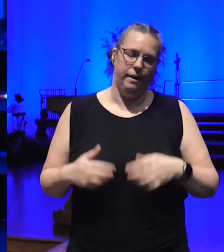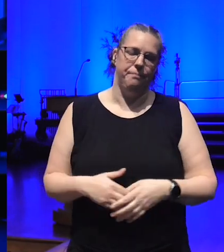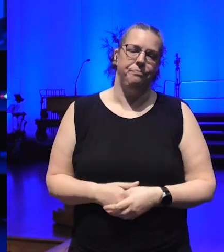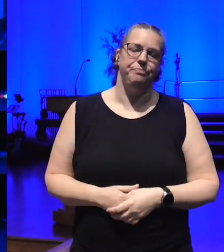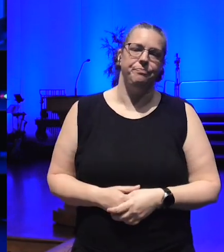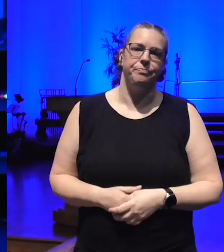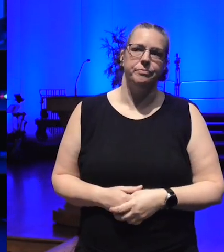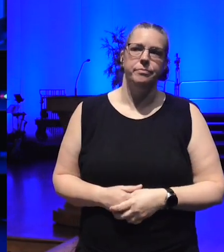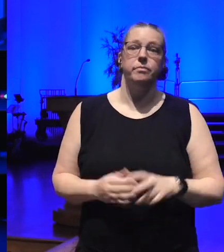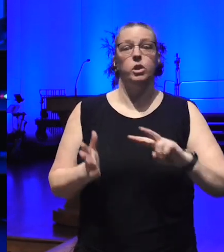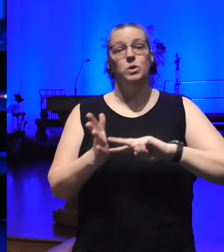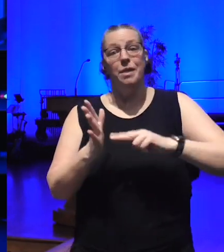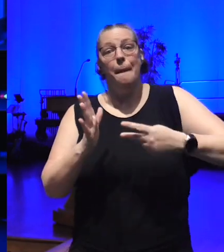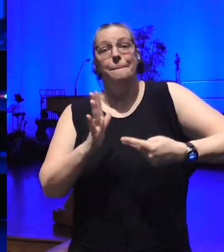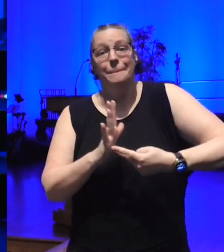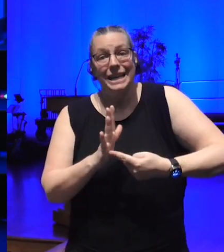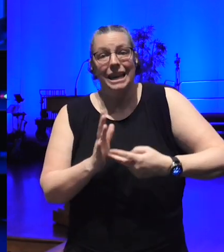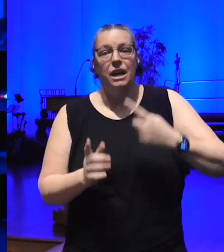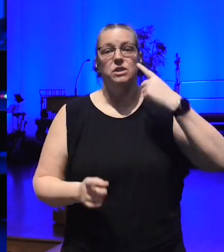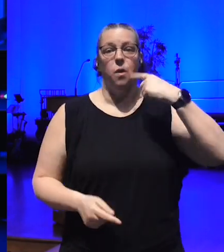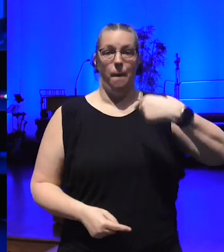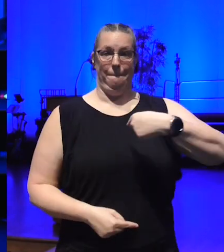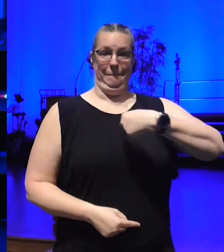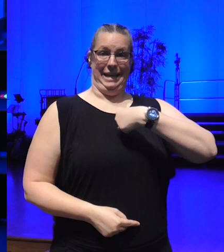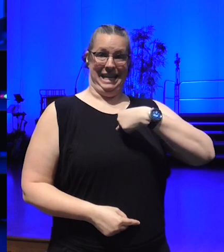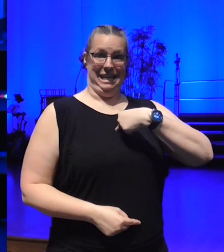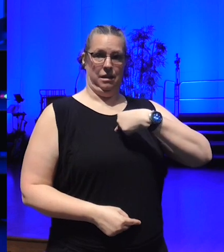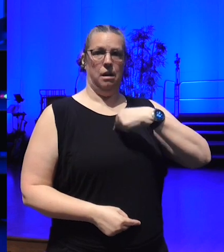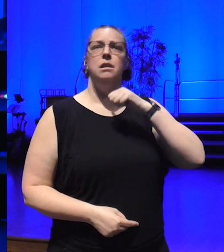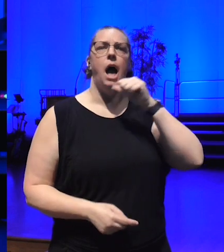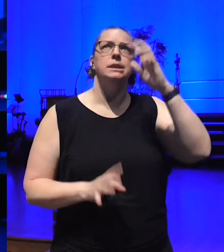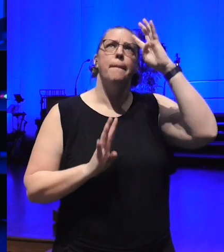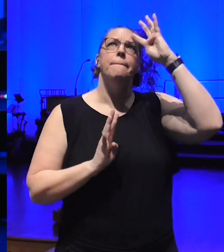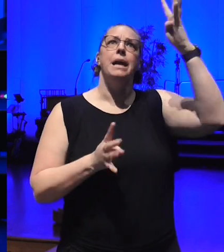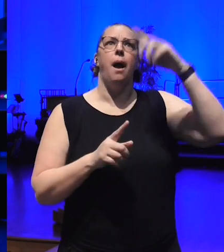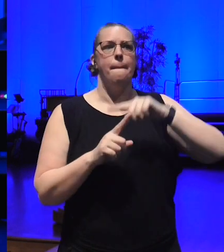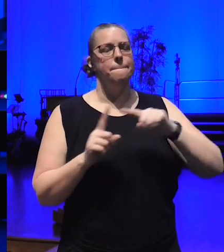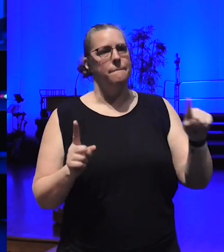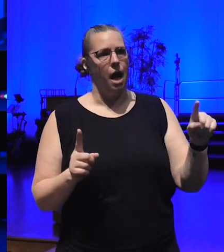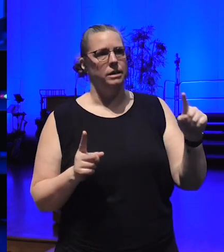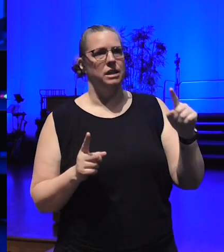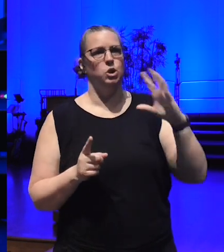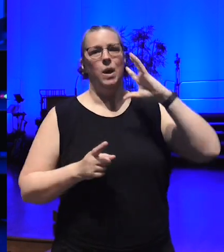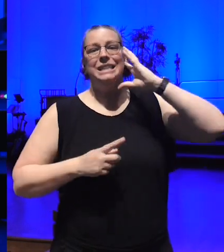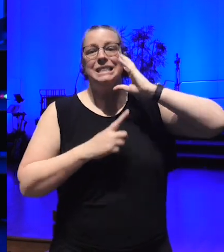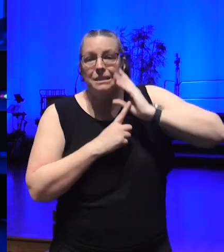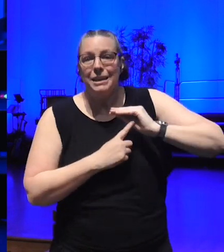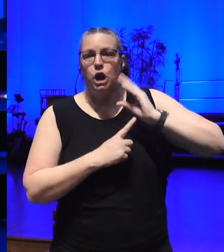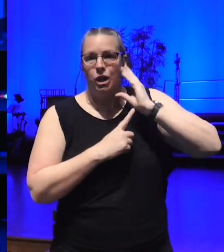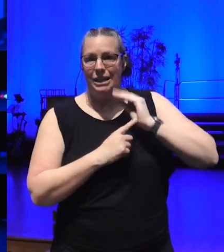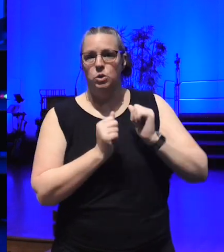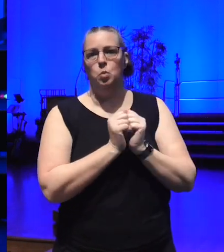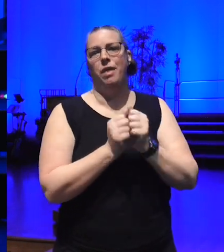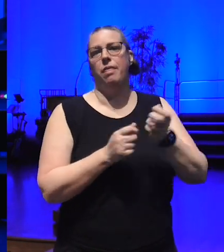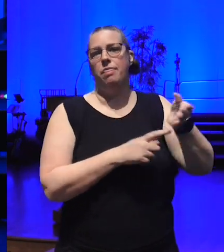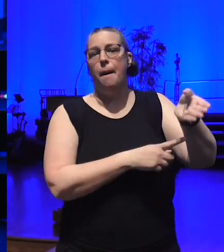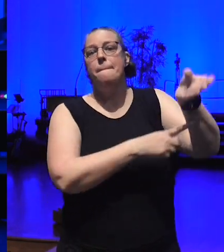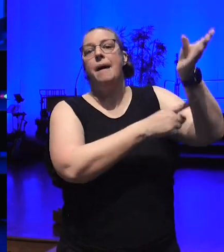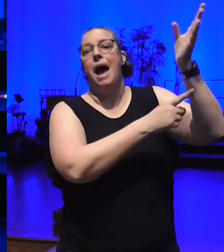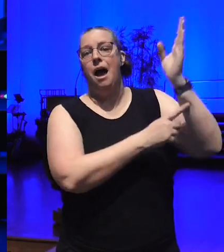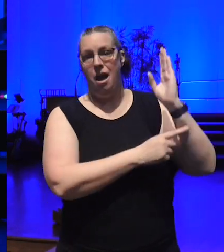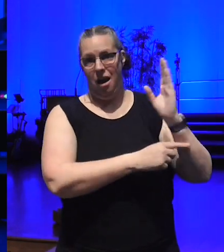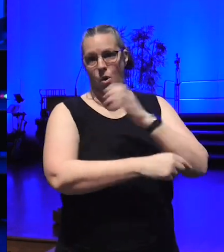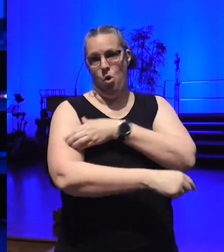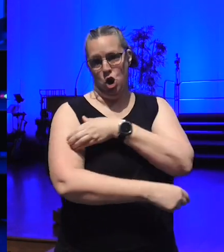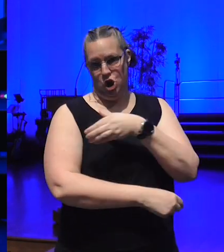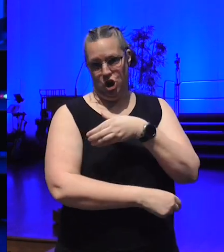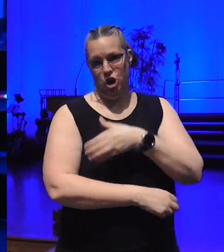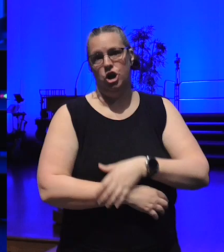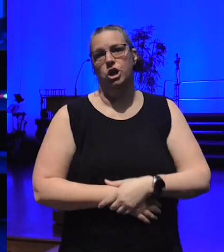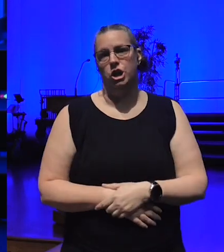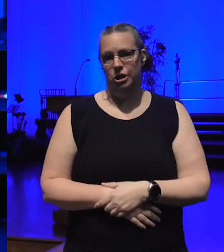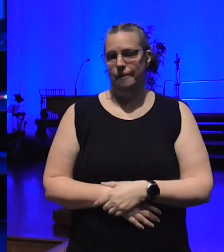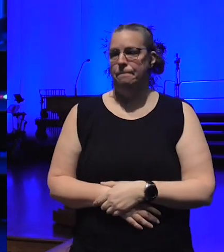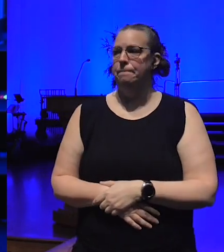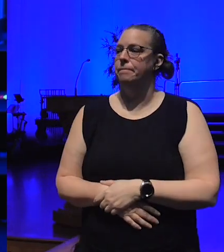it is up to you not to make up but to cocreate with that incredible power one practice I like